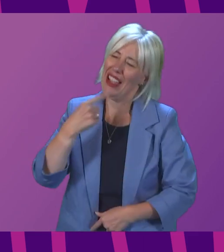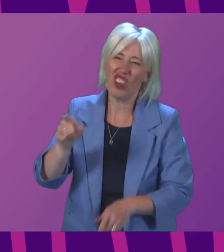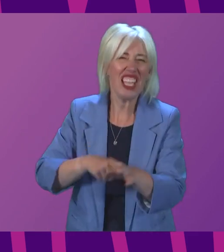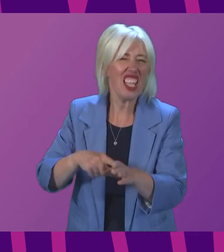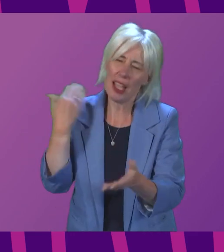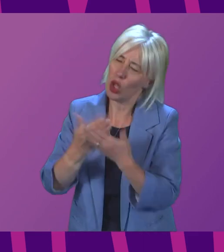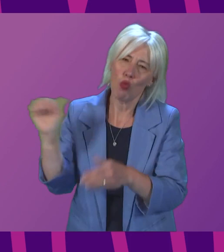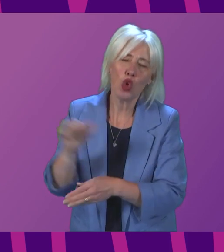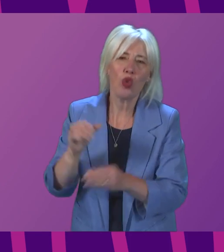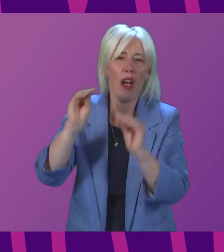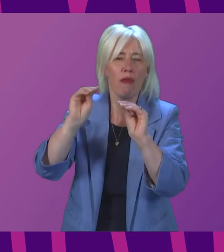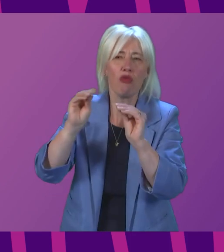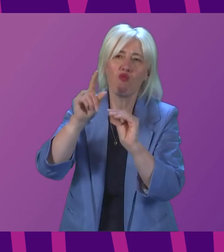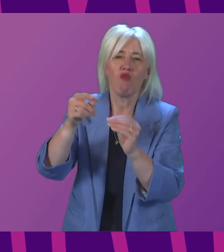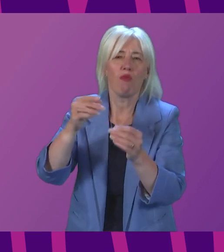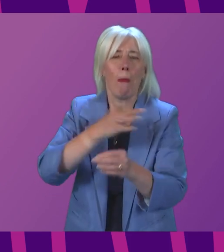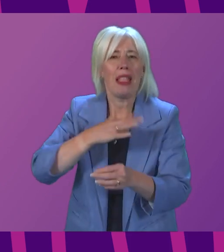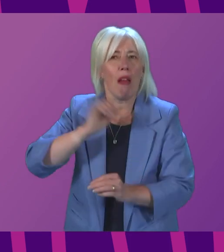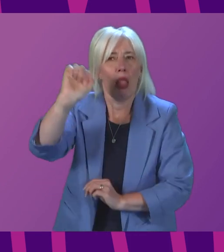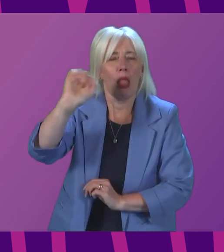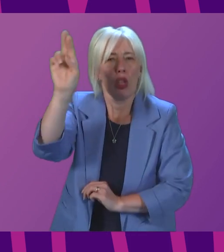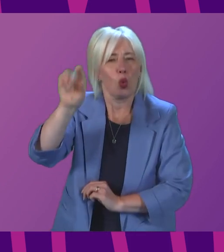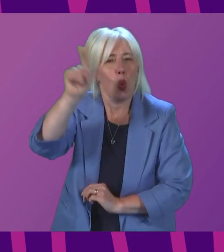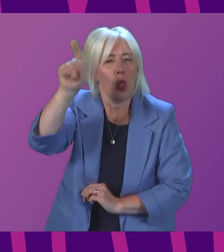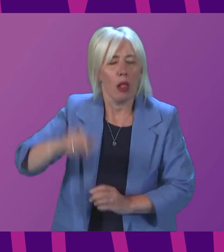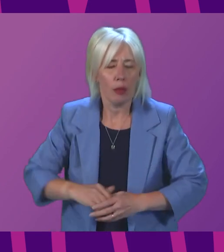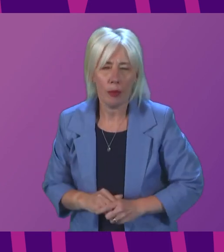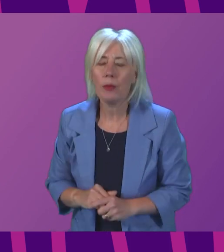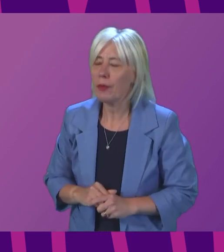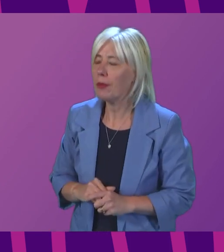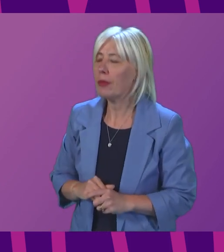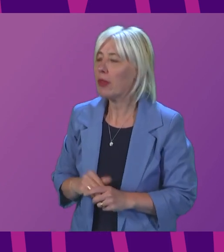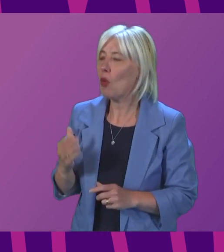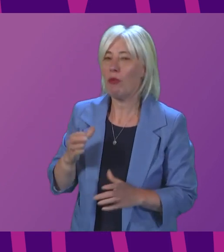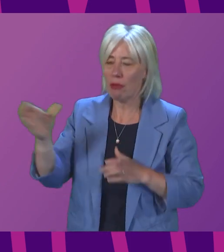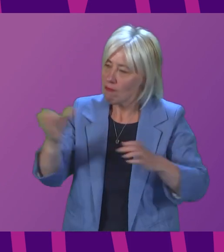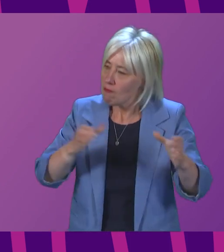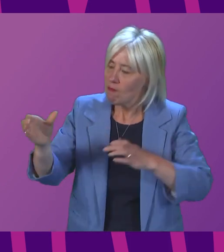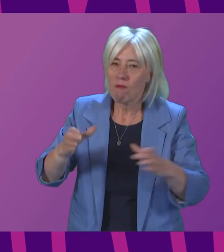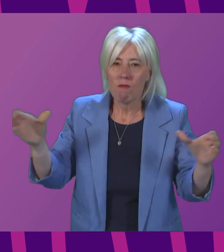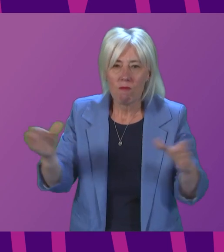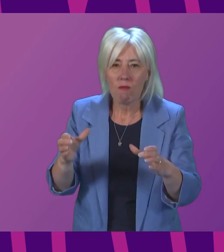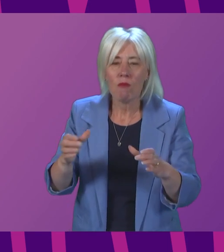We have increased recruitment and intake to medical training.